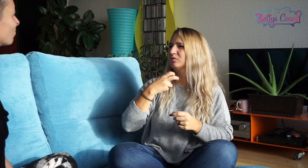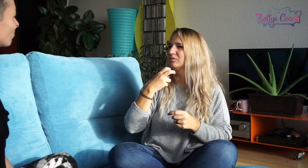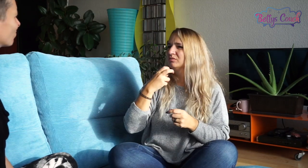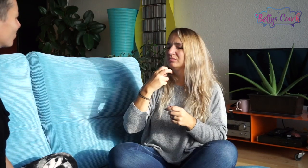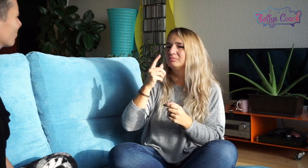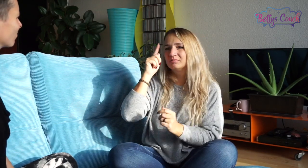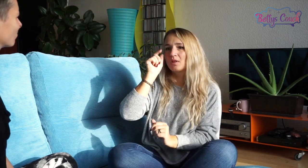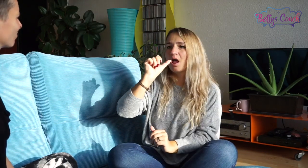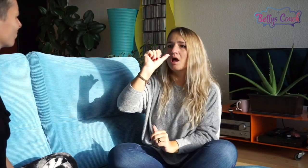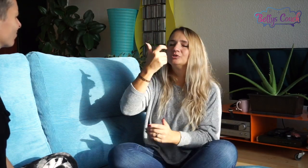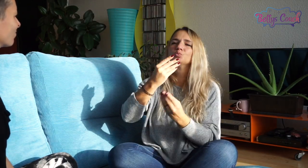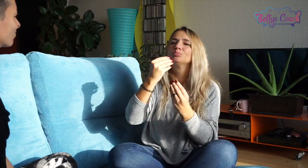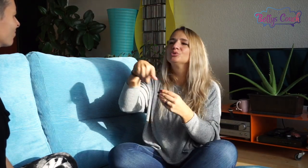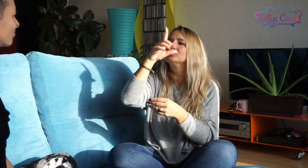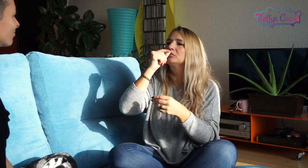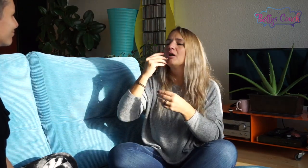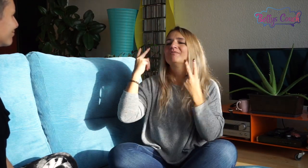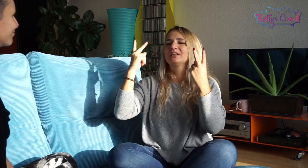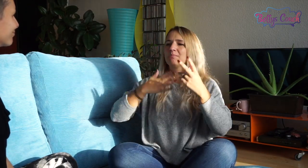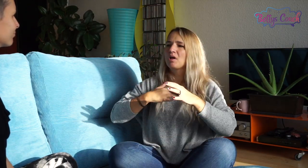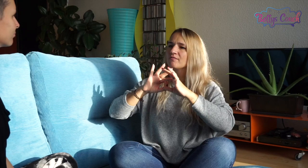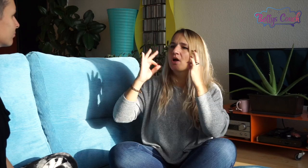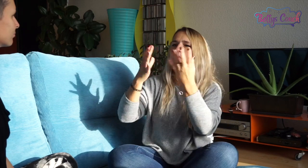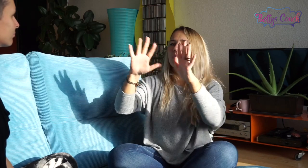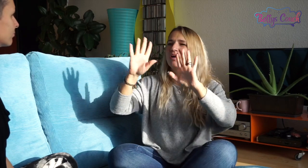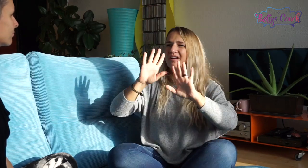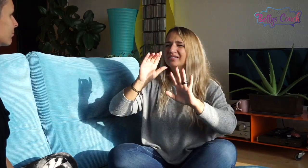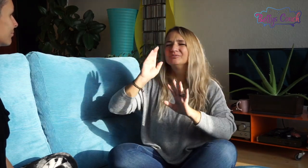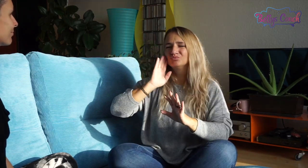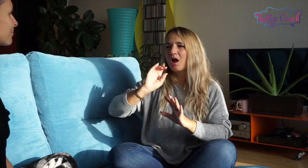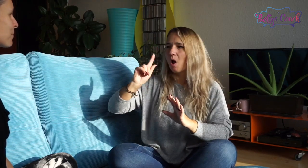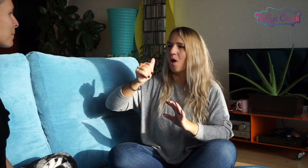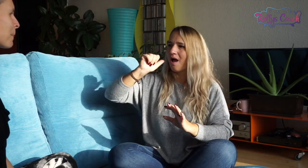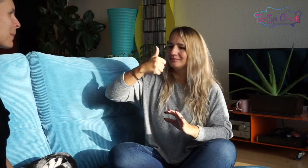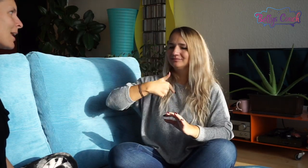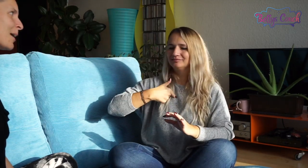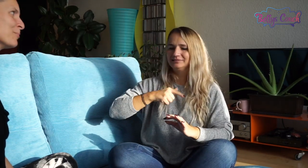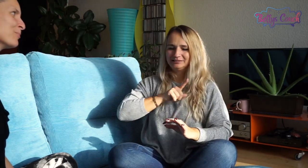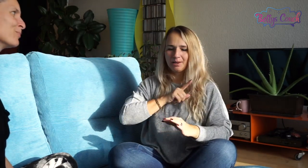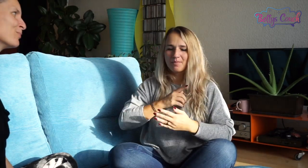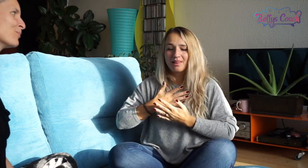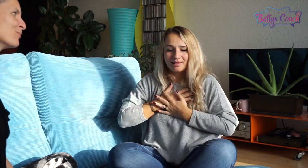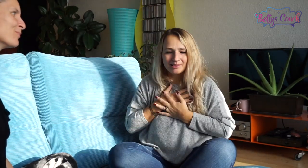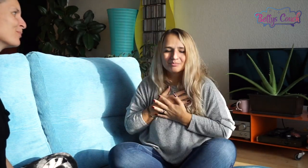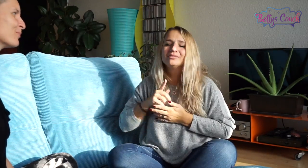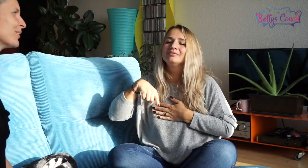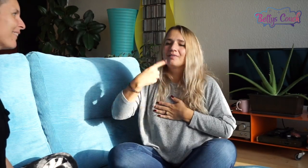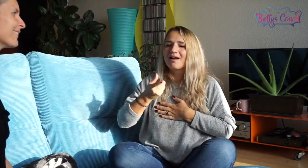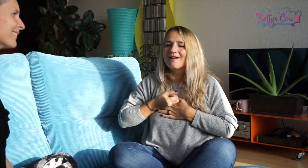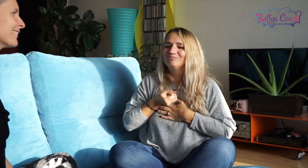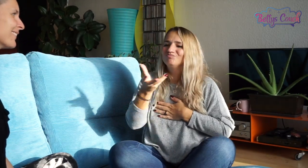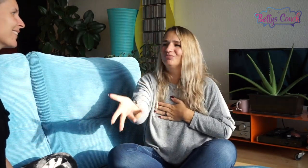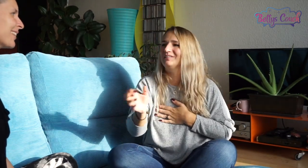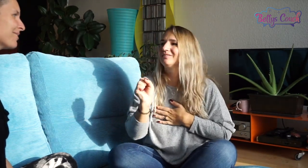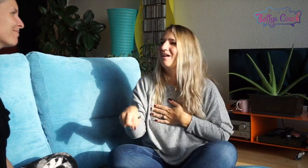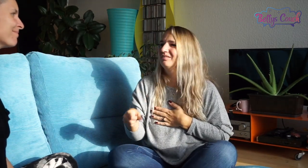Many also tell me that their family is the most important thing. Think about yourself too. Only if you love yourself you have the power to give.